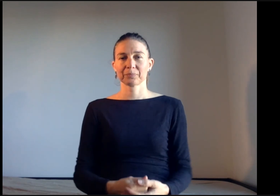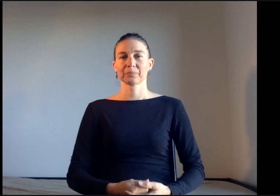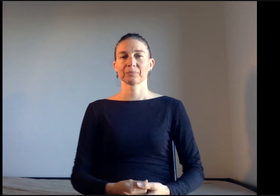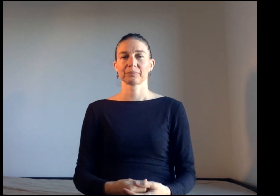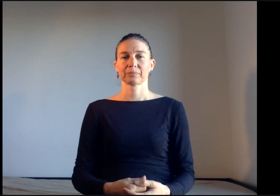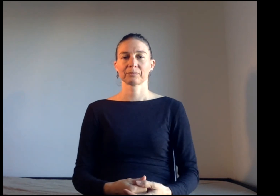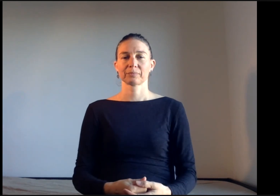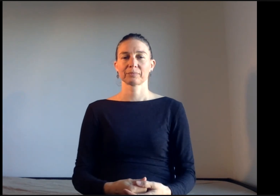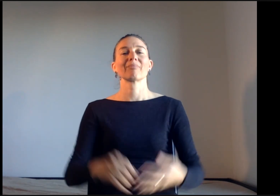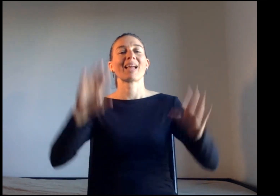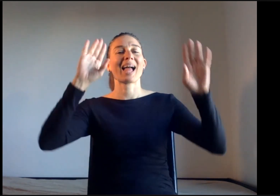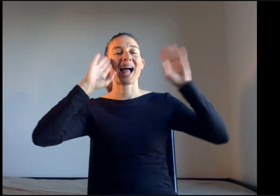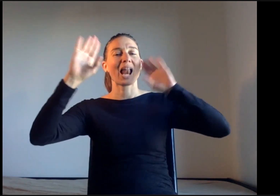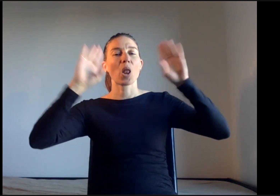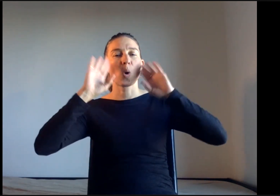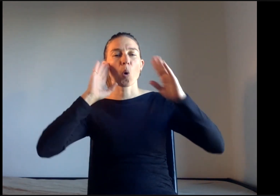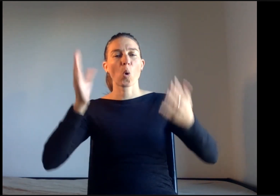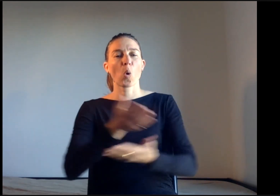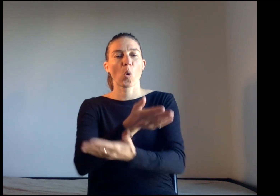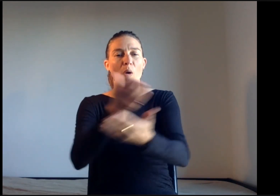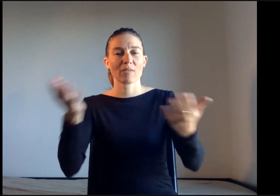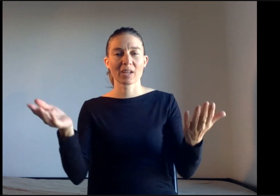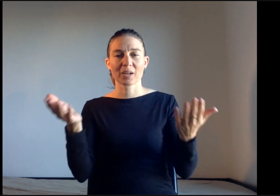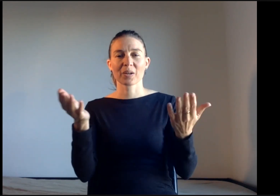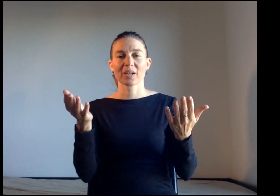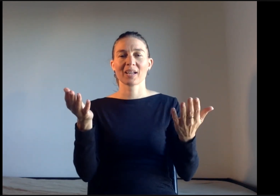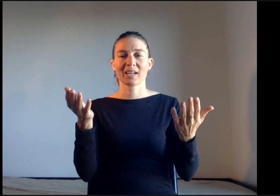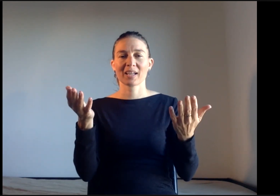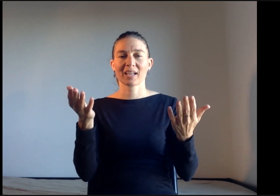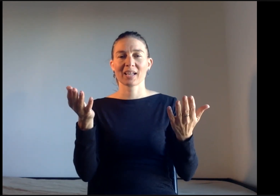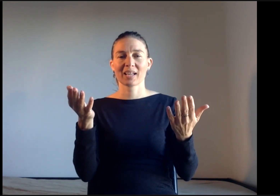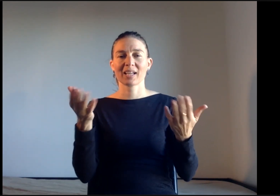Hello, I'm Irene Bertana, and I work at COFACE families Europe